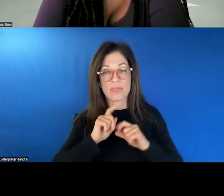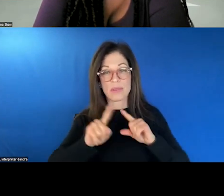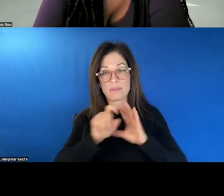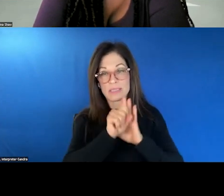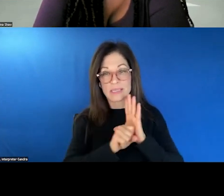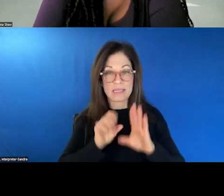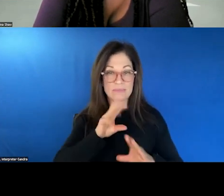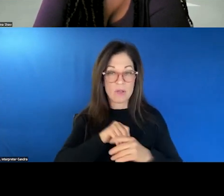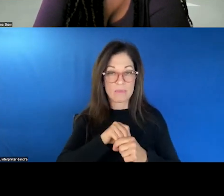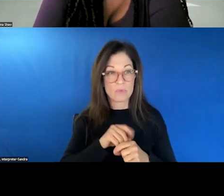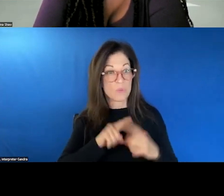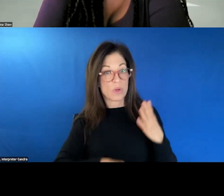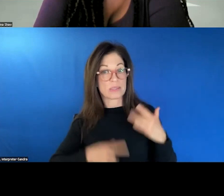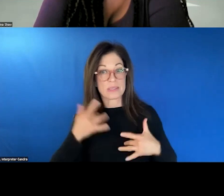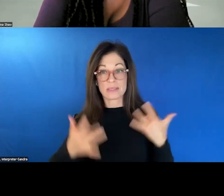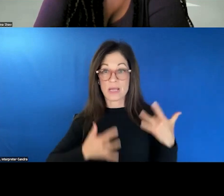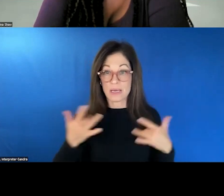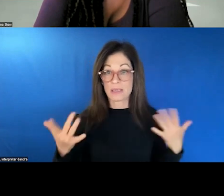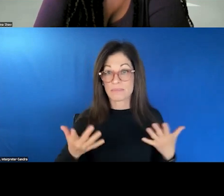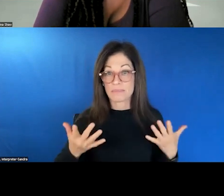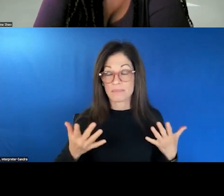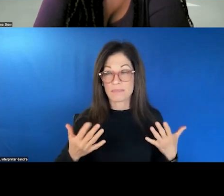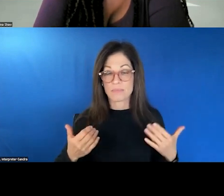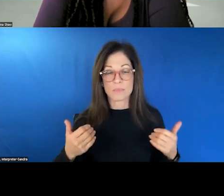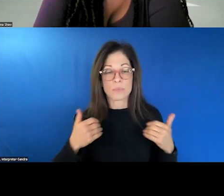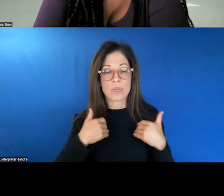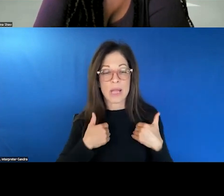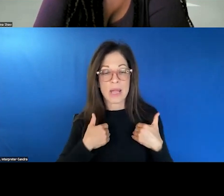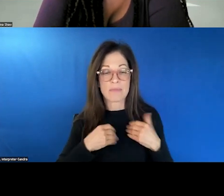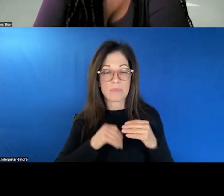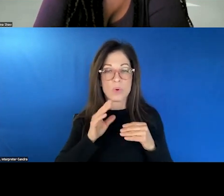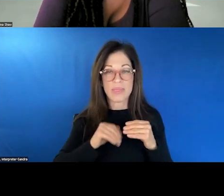THE EXCITING PART IS THAT WE HAVE OVER HALF OF THE STATES WHO